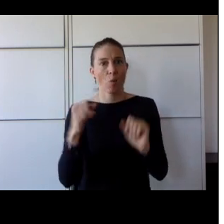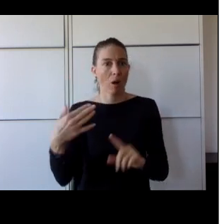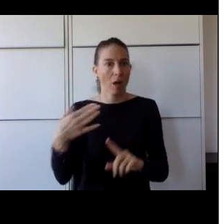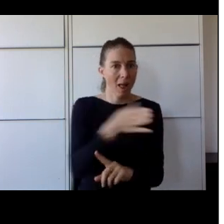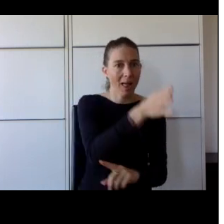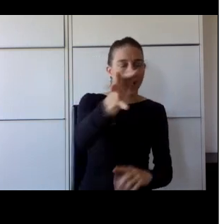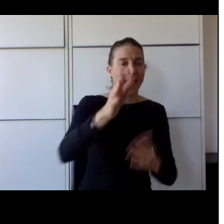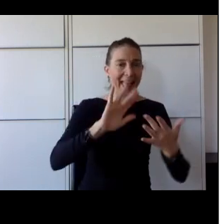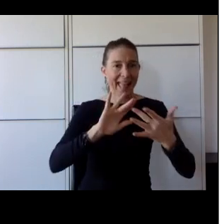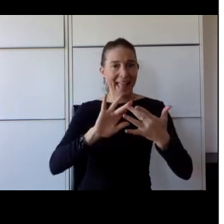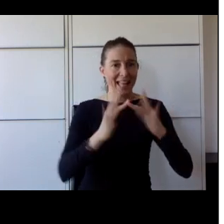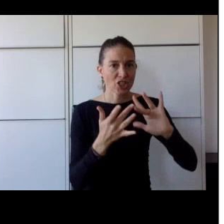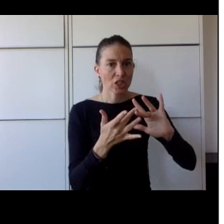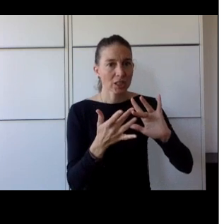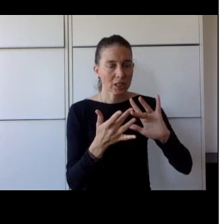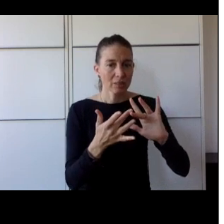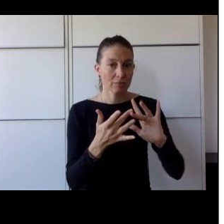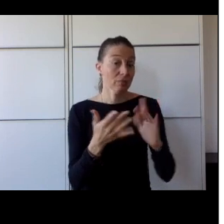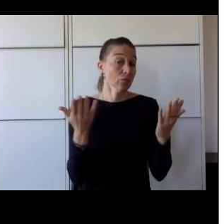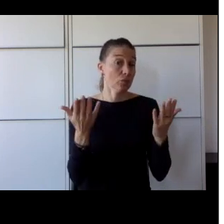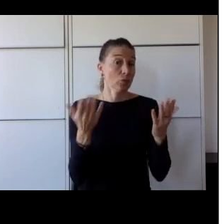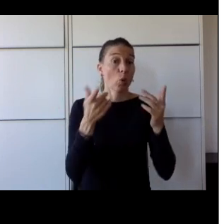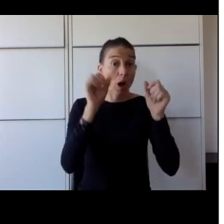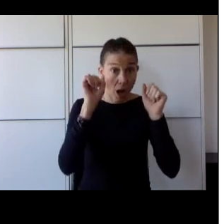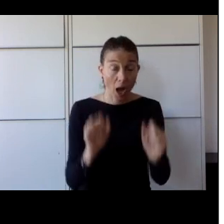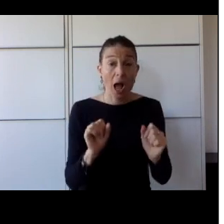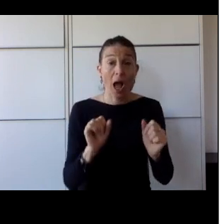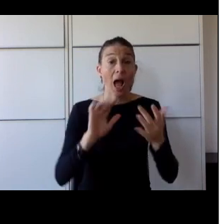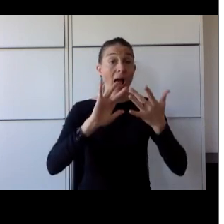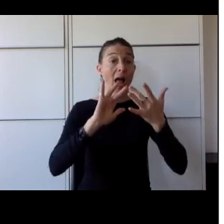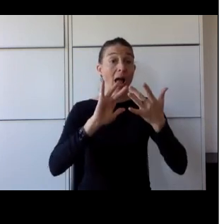by using the data and hopefully 5G.